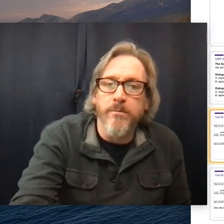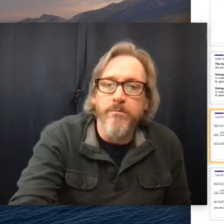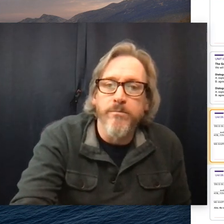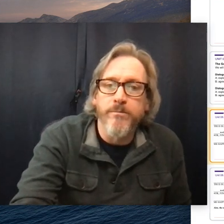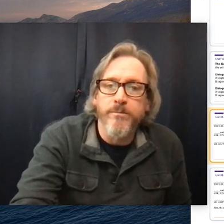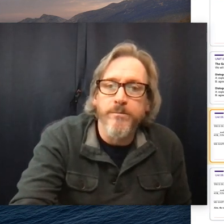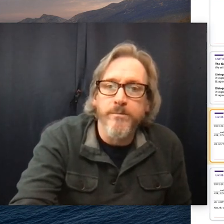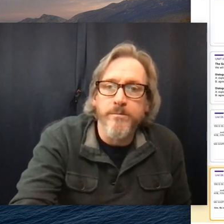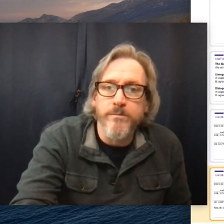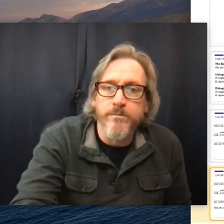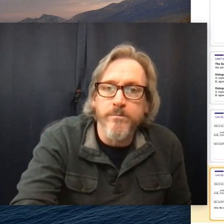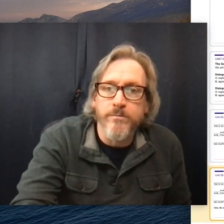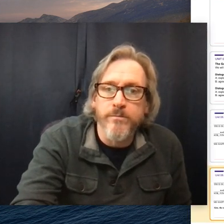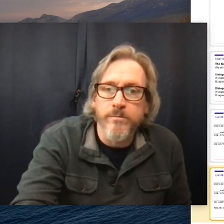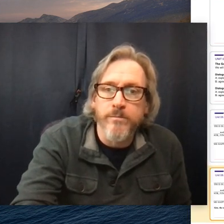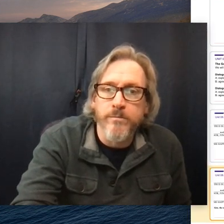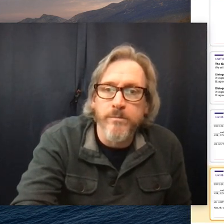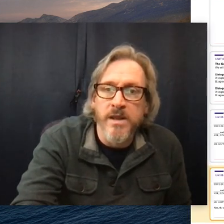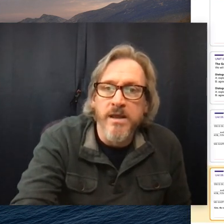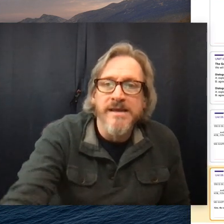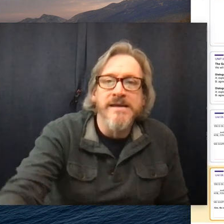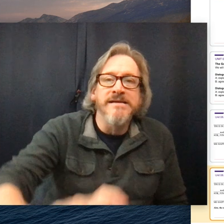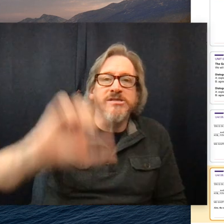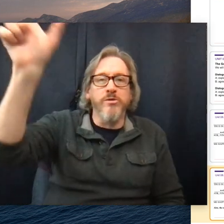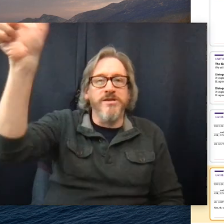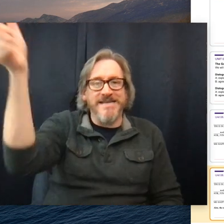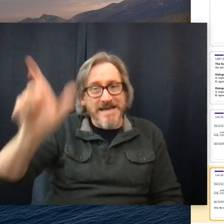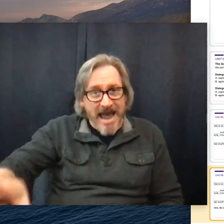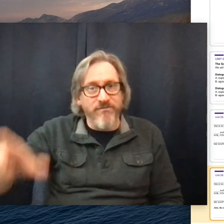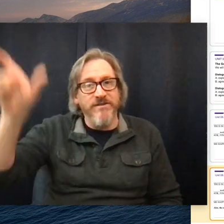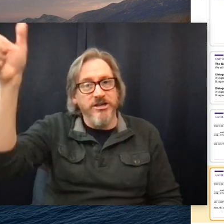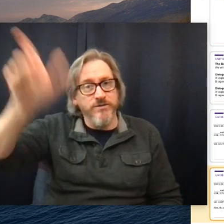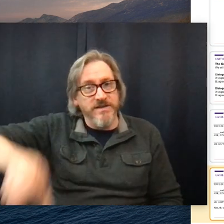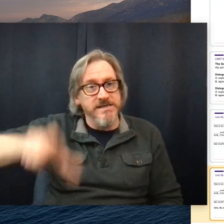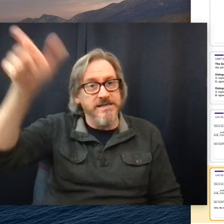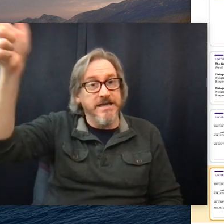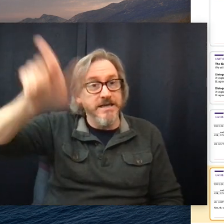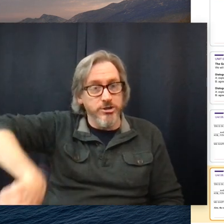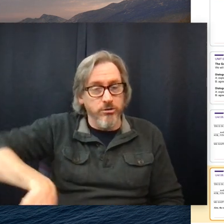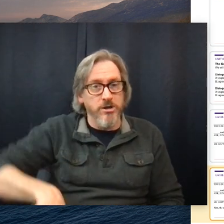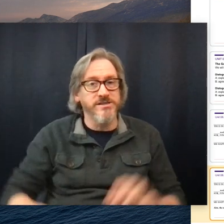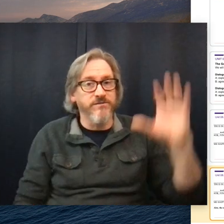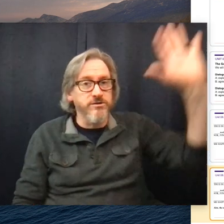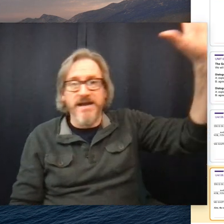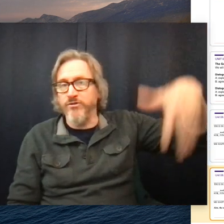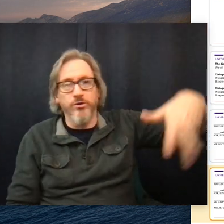um so the second half of each of these is the conditional Clause the first half you